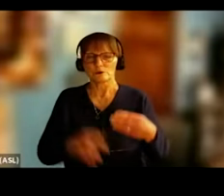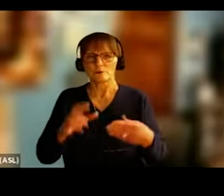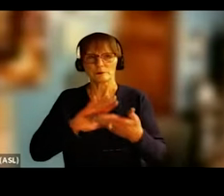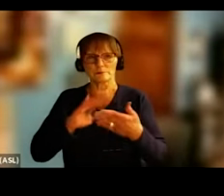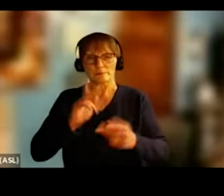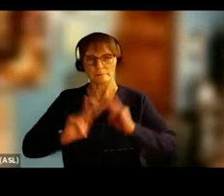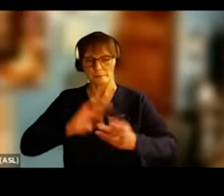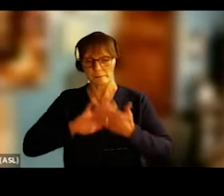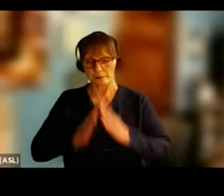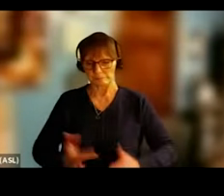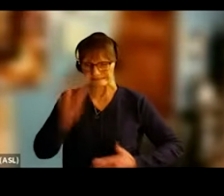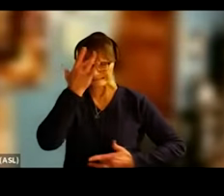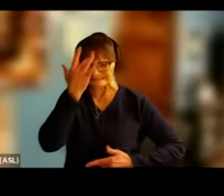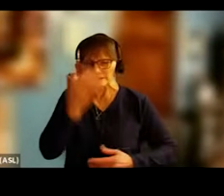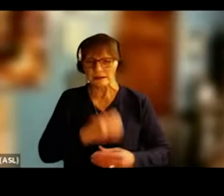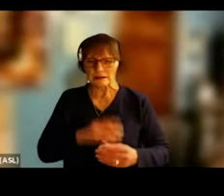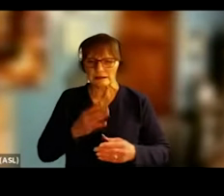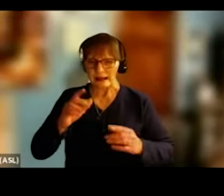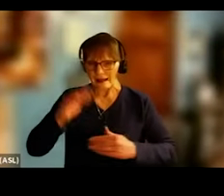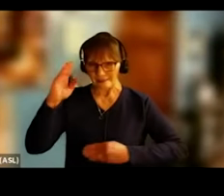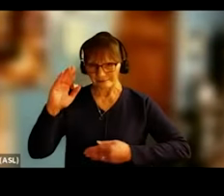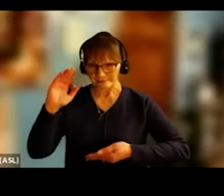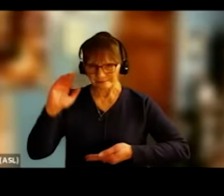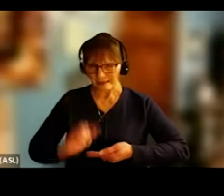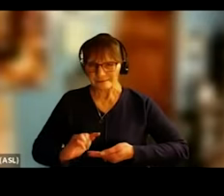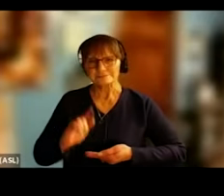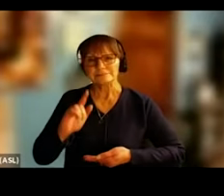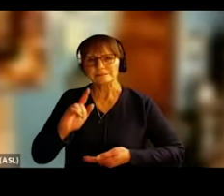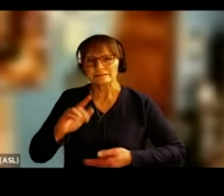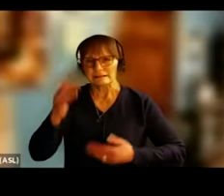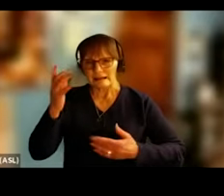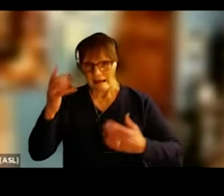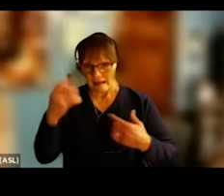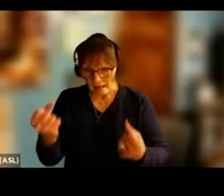and having decreased health by the time that they are able to access housing.